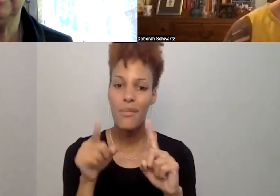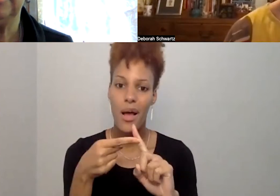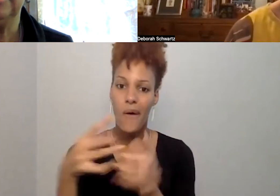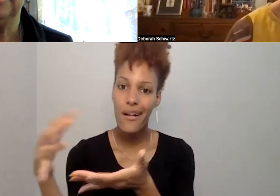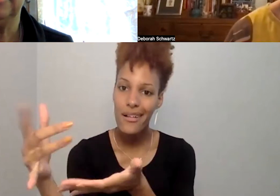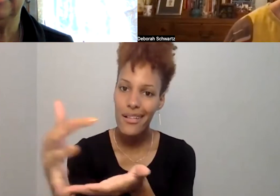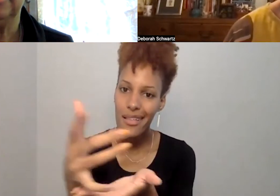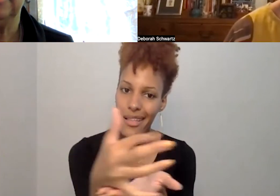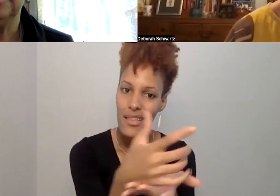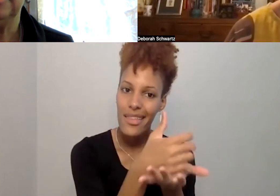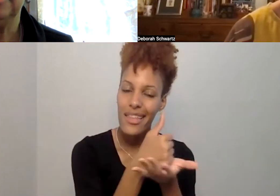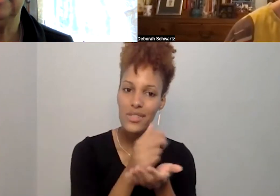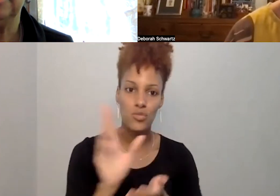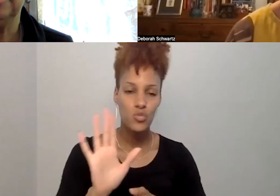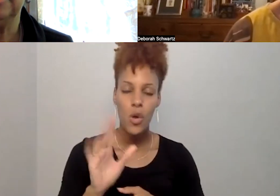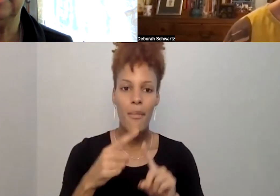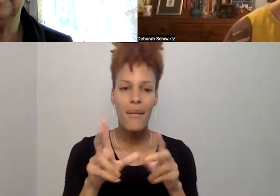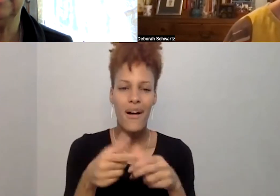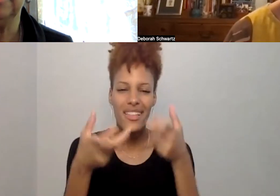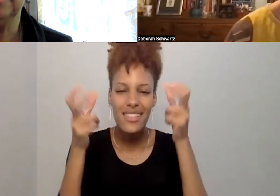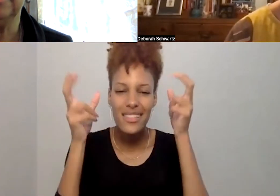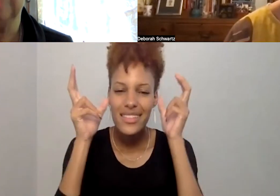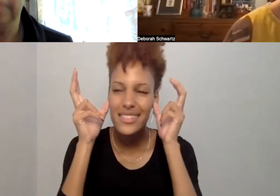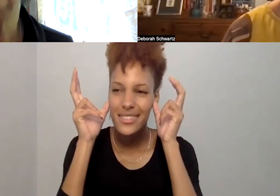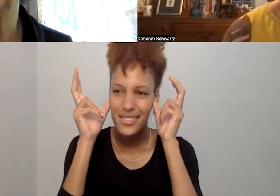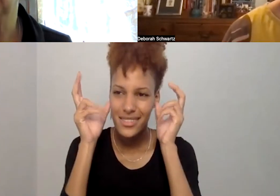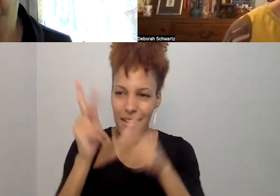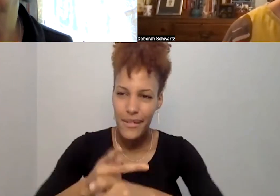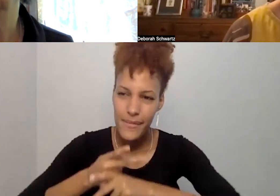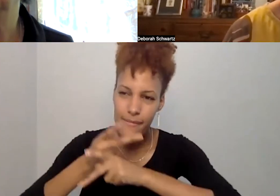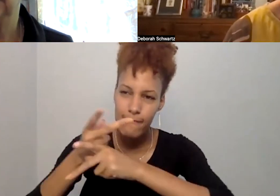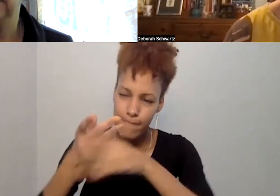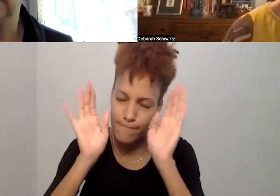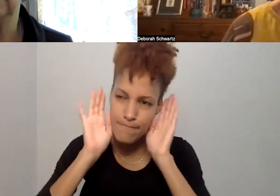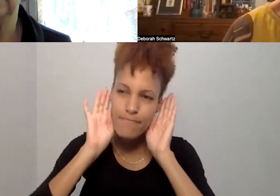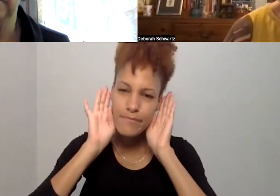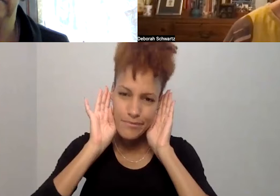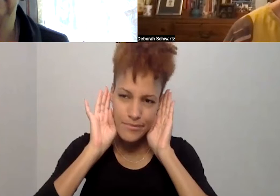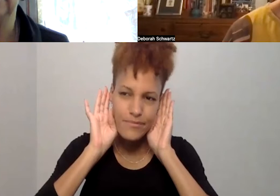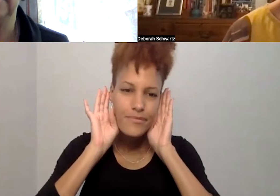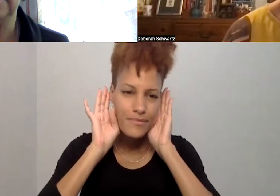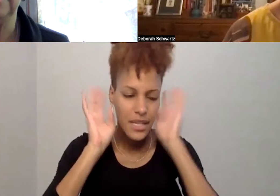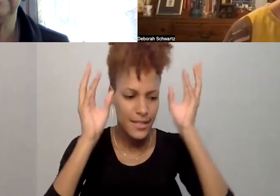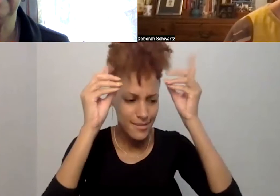oral histories, it's about listening to them very carefully and, you know, thinking about what it